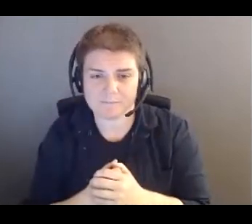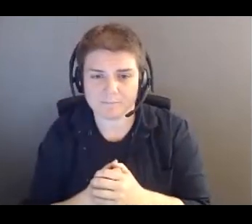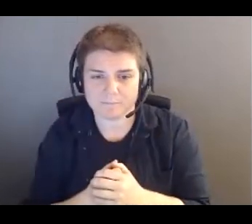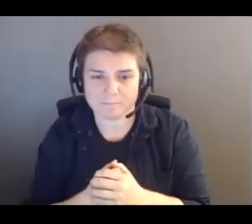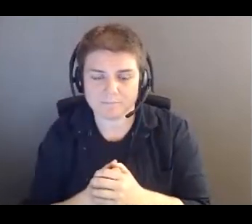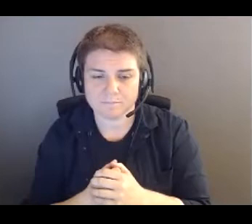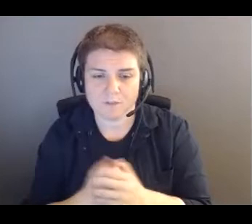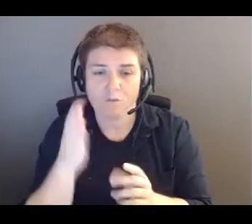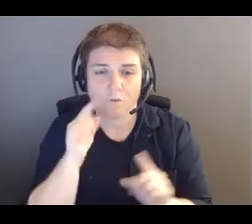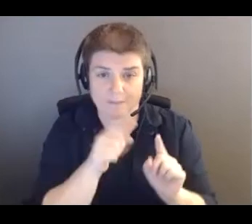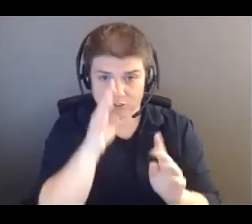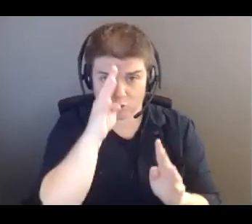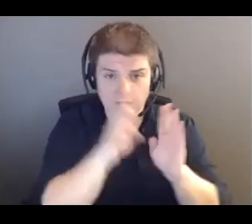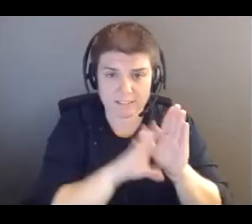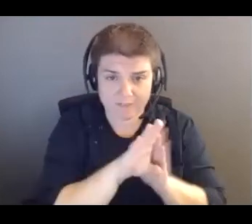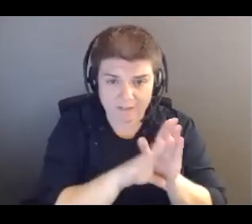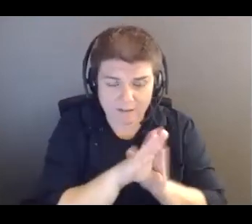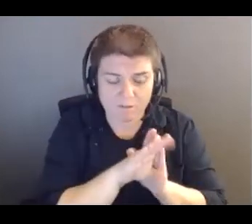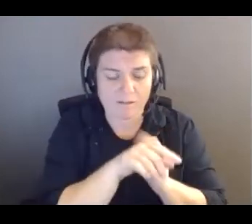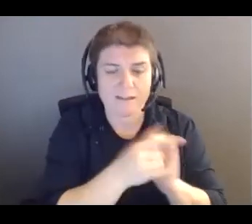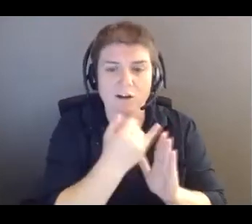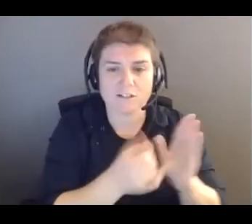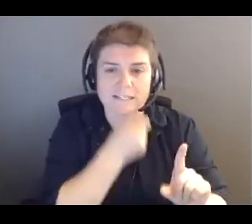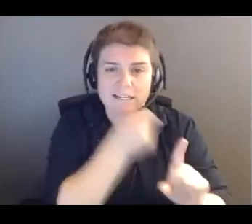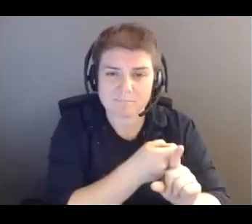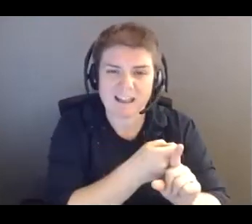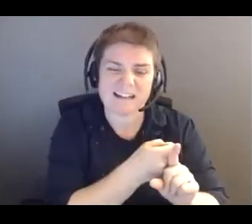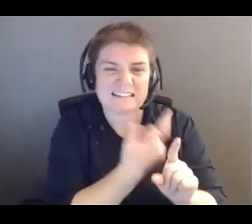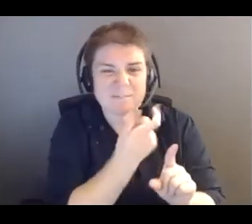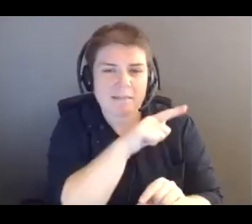Develop stream, artistic impact is weighted slightly lower than community connection and